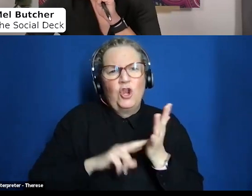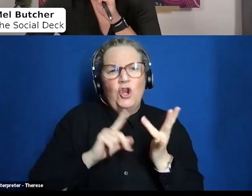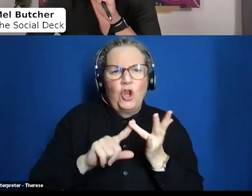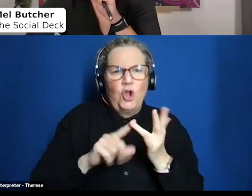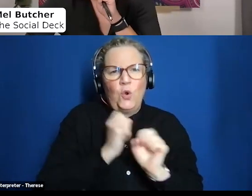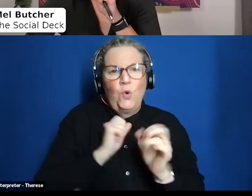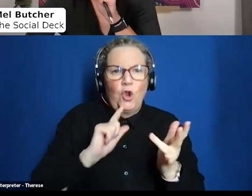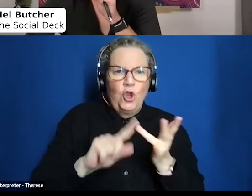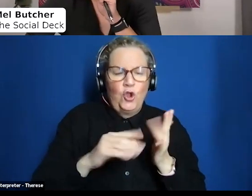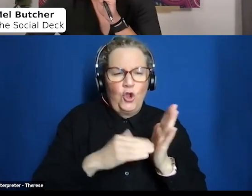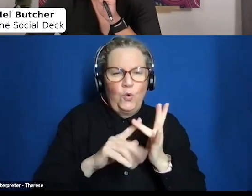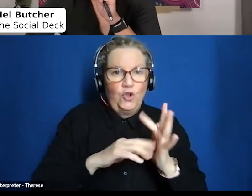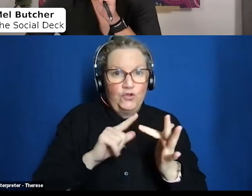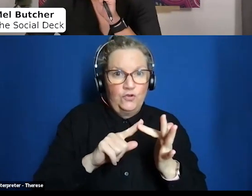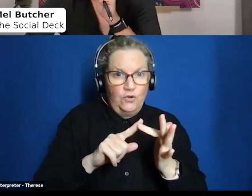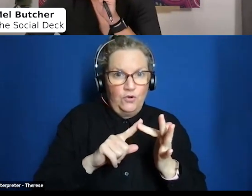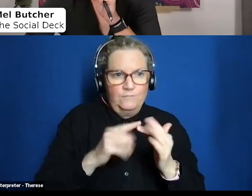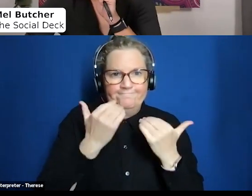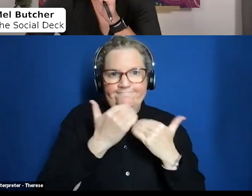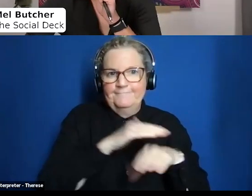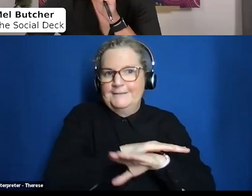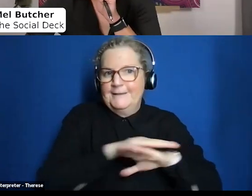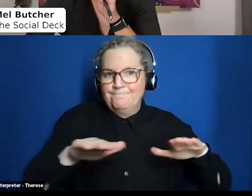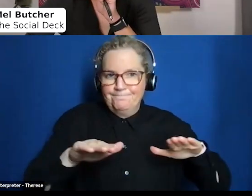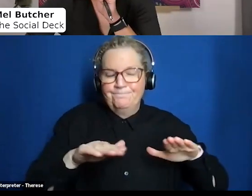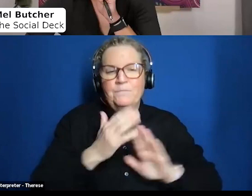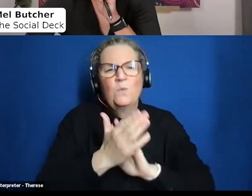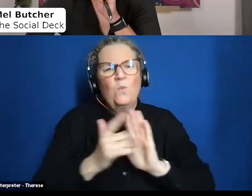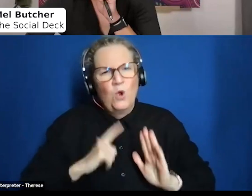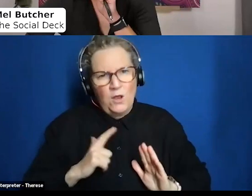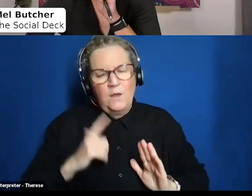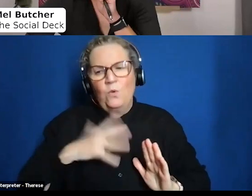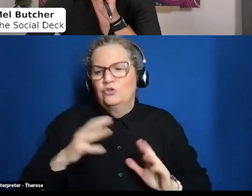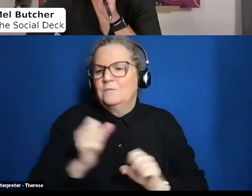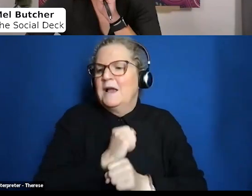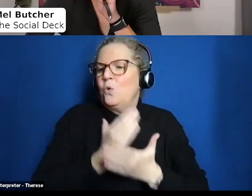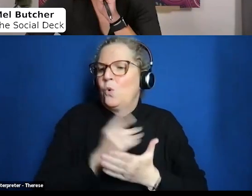was in particular to be able to ensure that people with disability